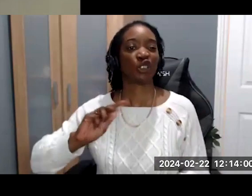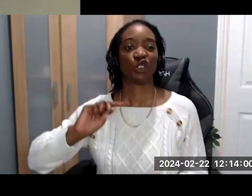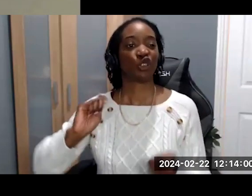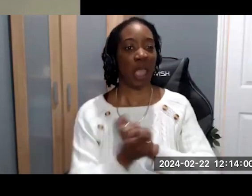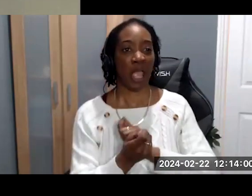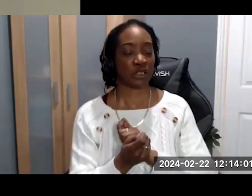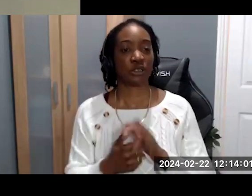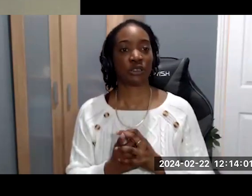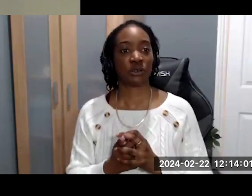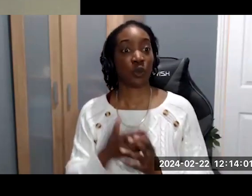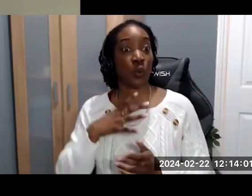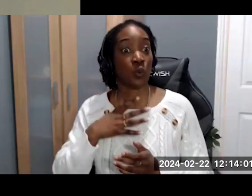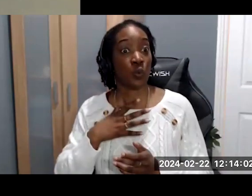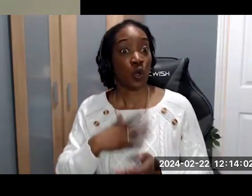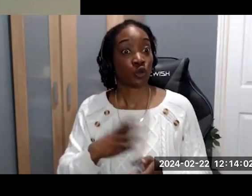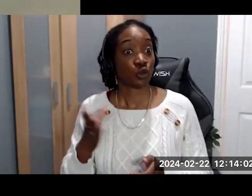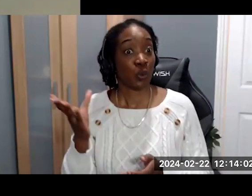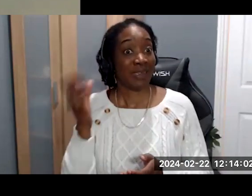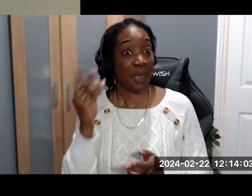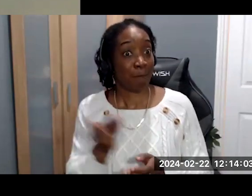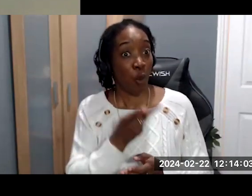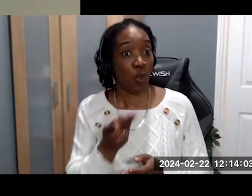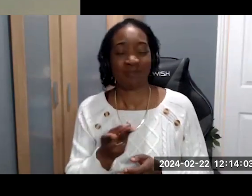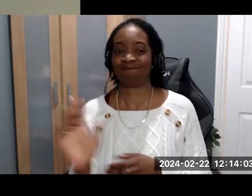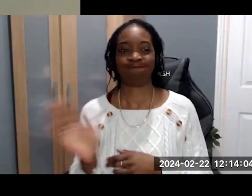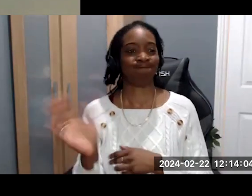want to hear both the original audio and the language Channel you've chosen at the same